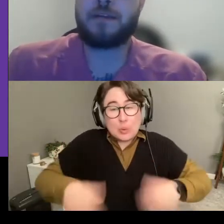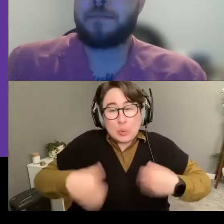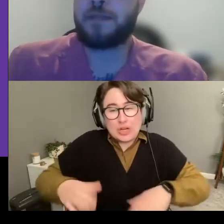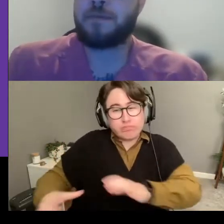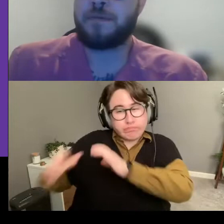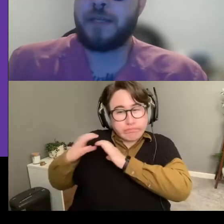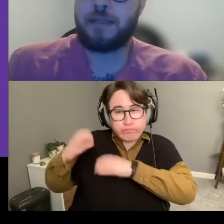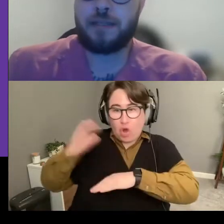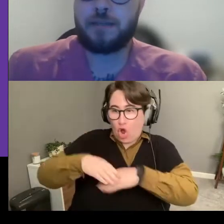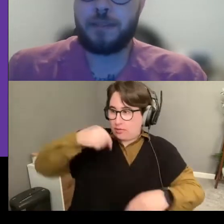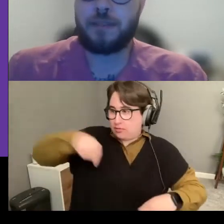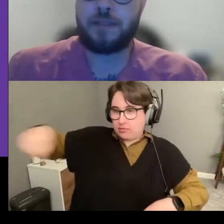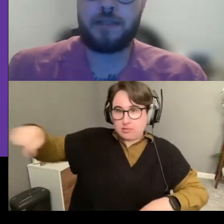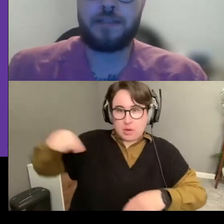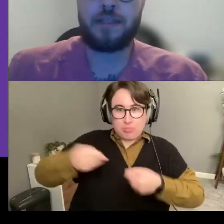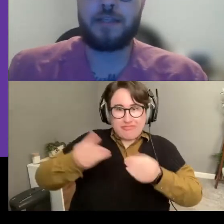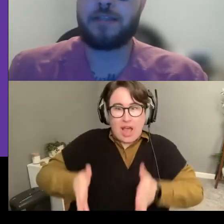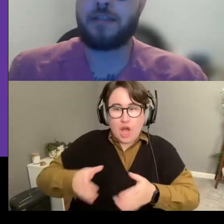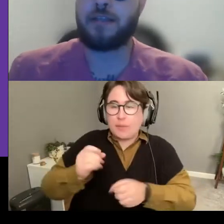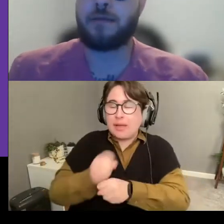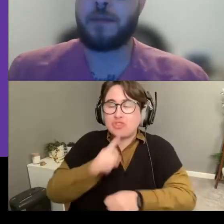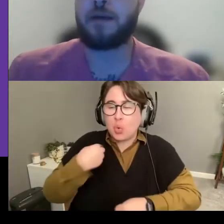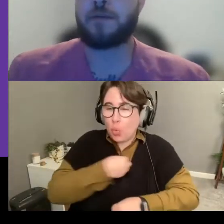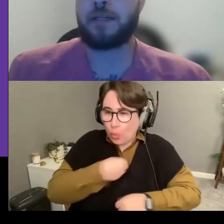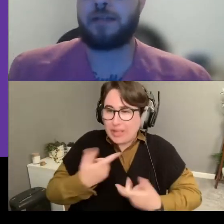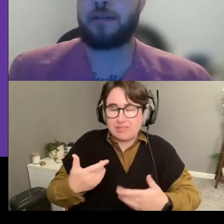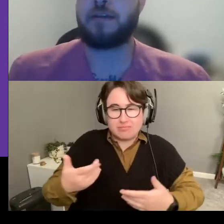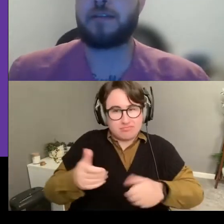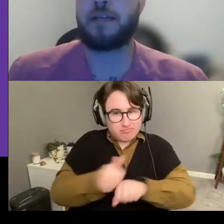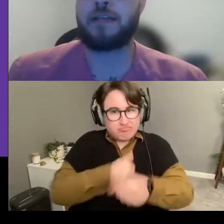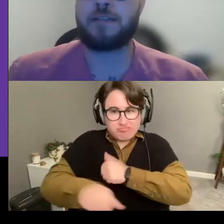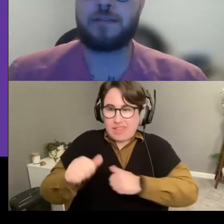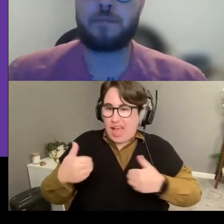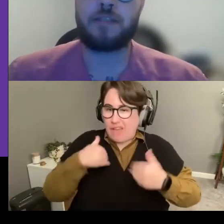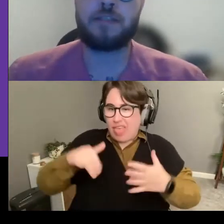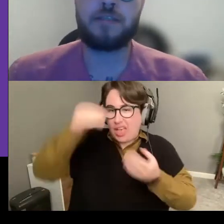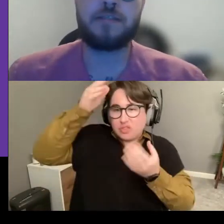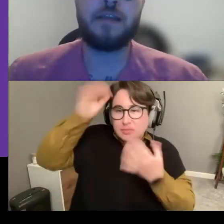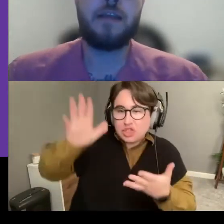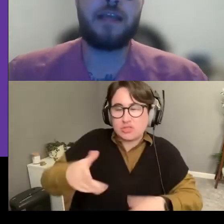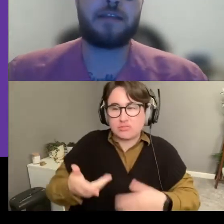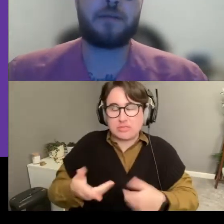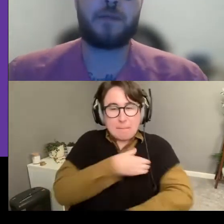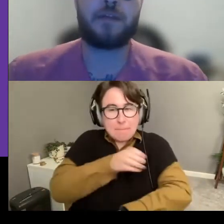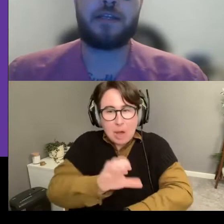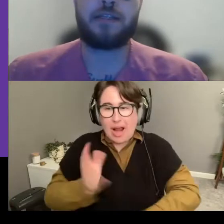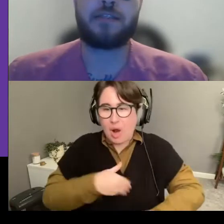we're helping provide that community education and empowering our clients and patients in community